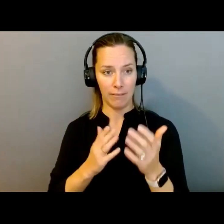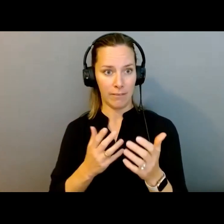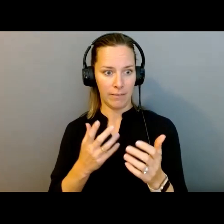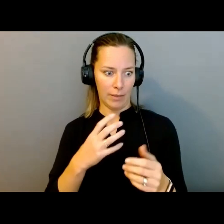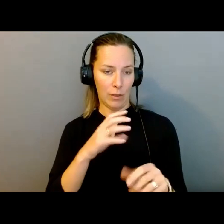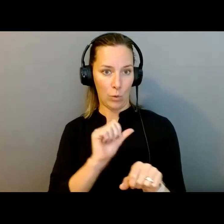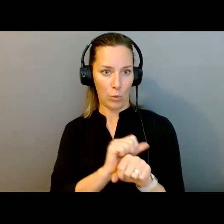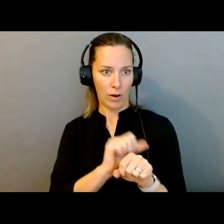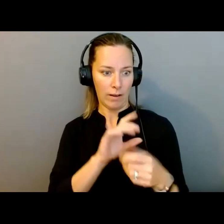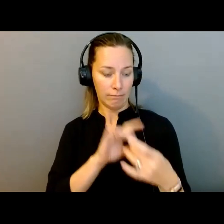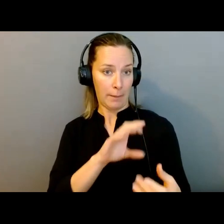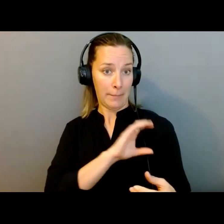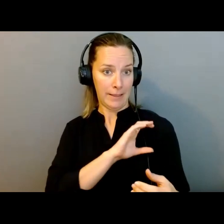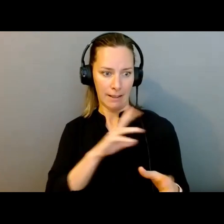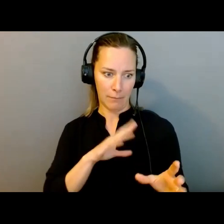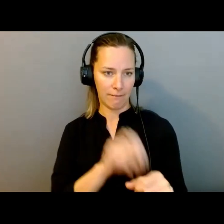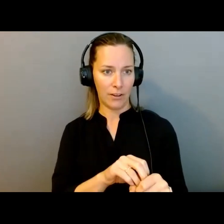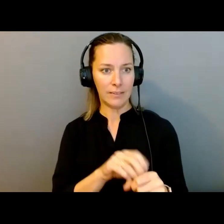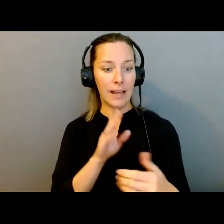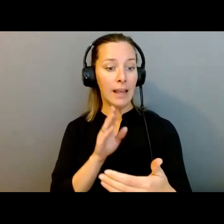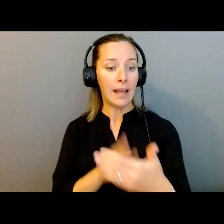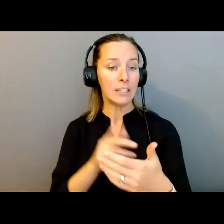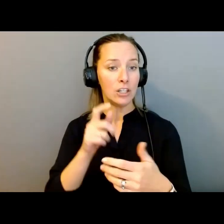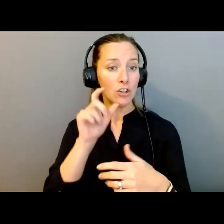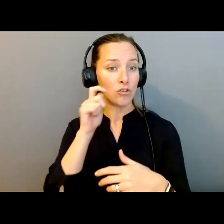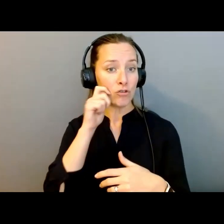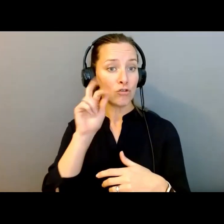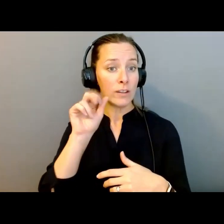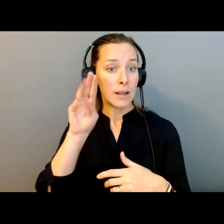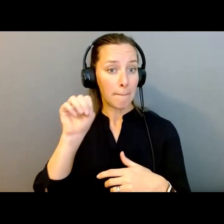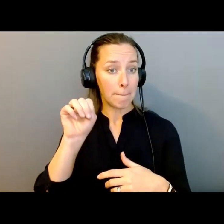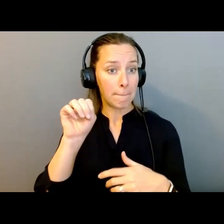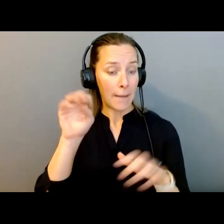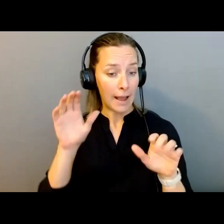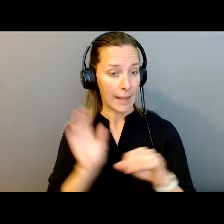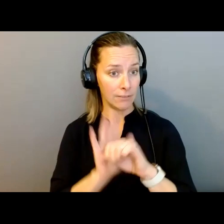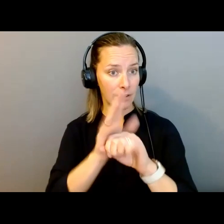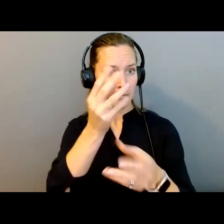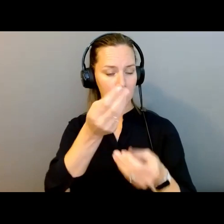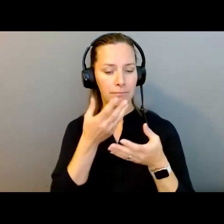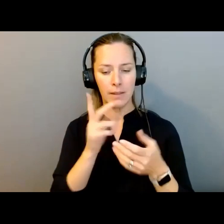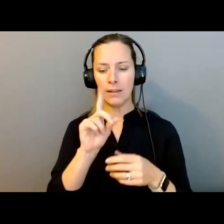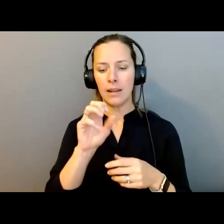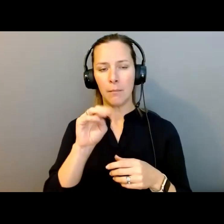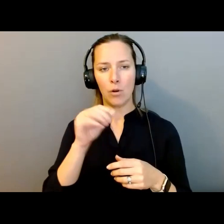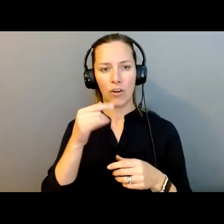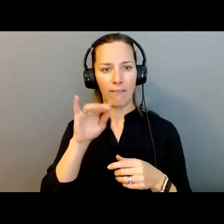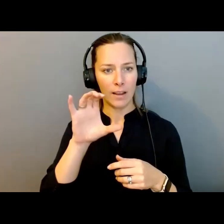the anti-racism activists have educated me about the importance of demographic data collection. So,